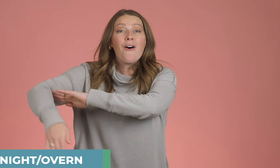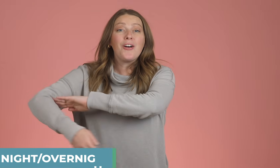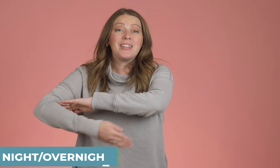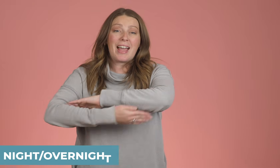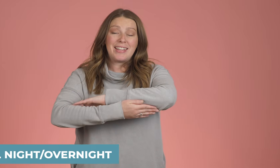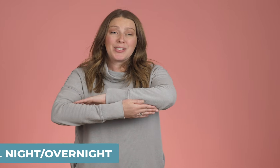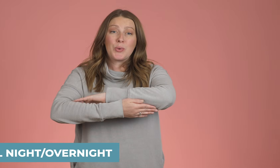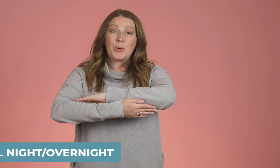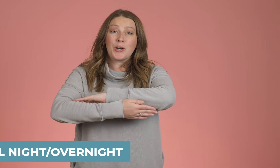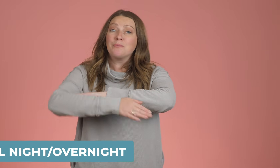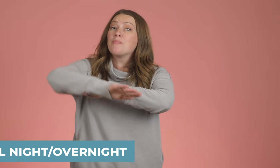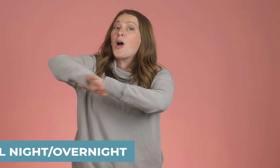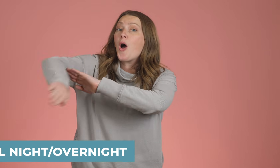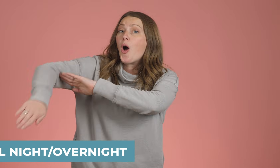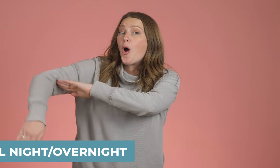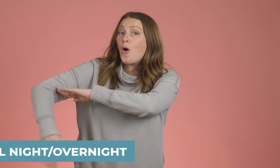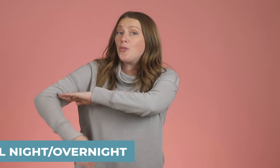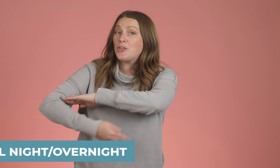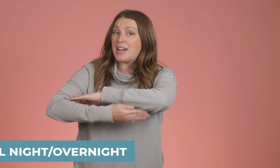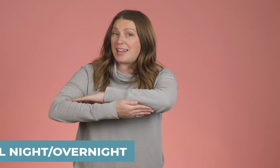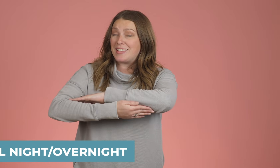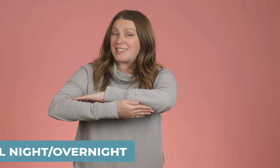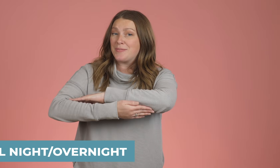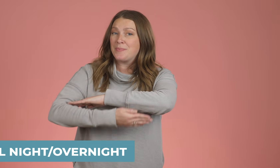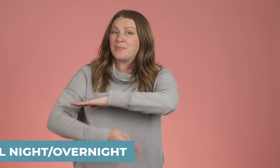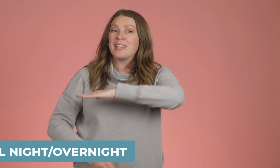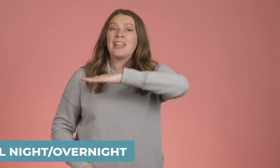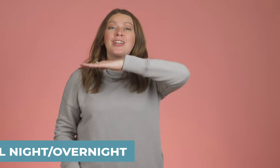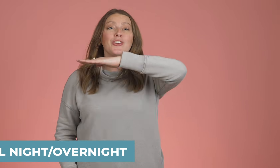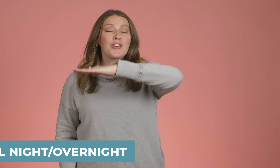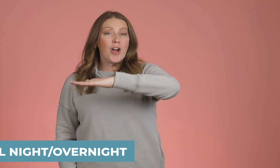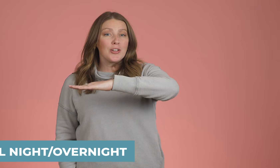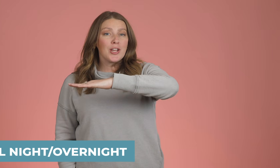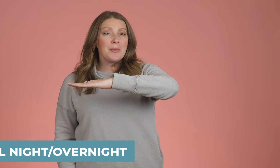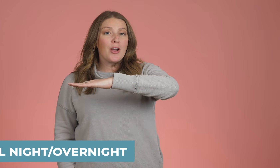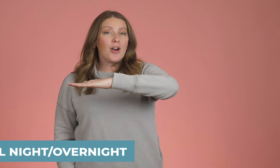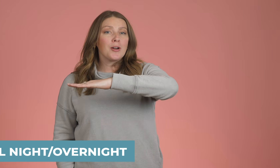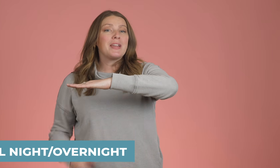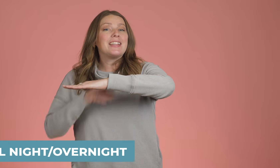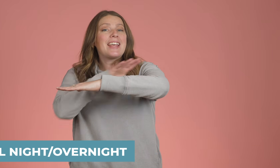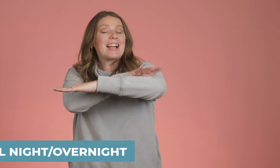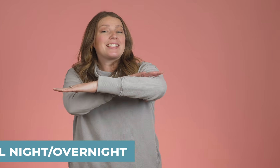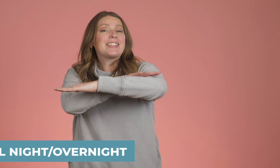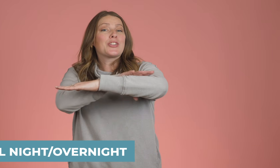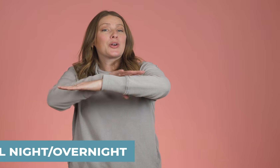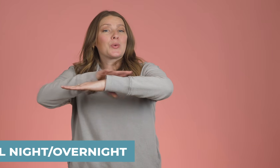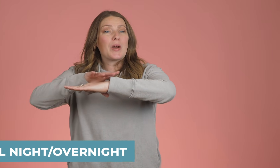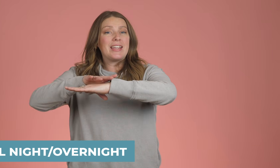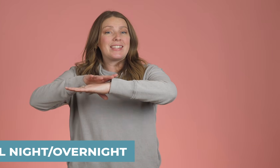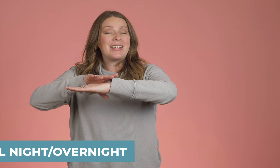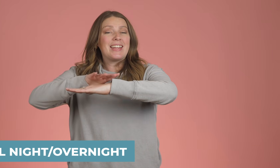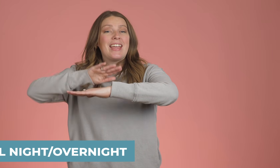All night or overnight. Your non-dominant arm is acting as the horizon.